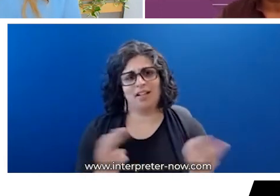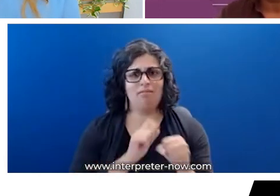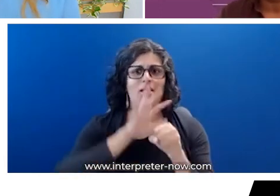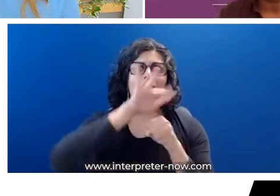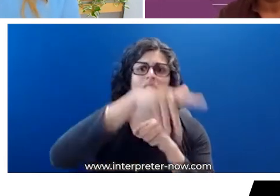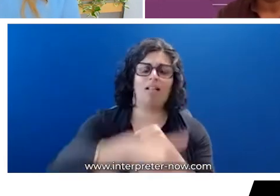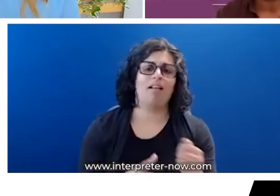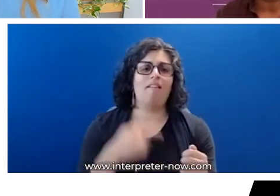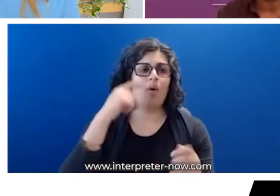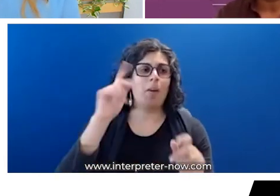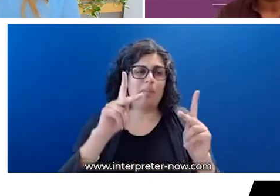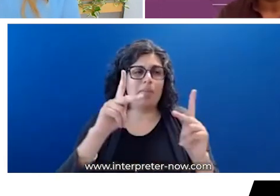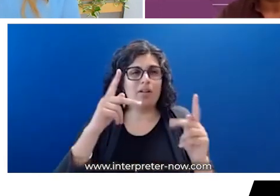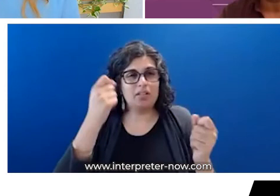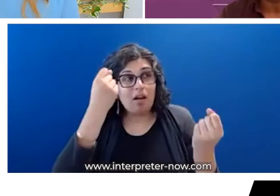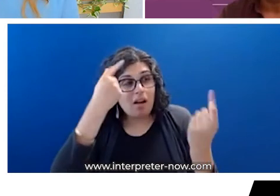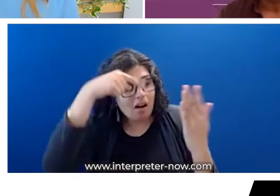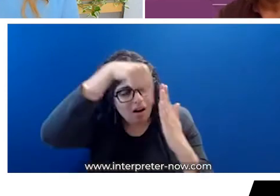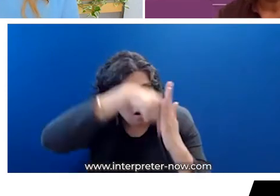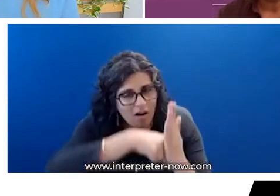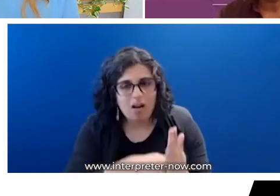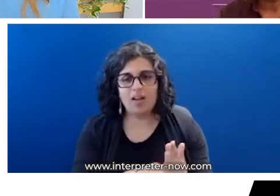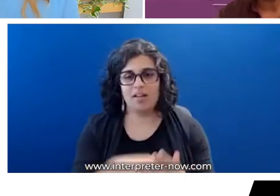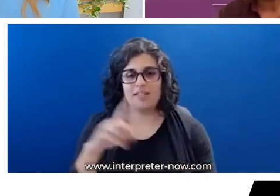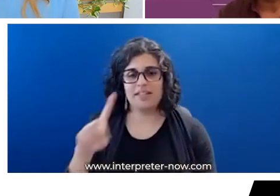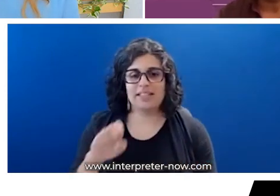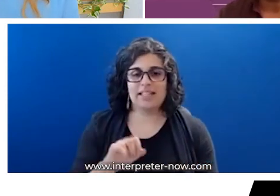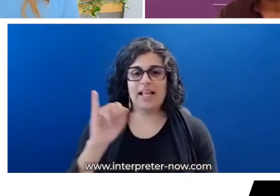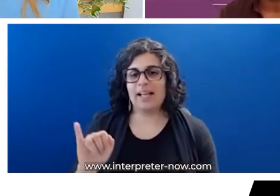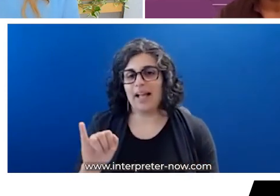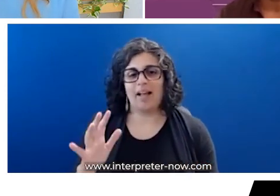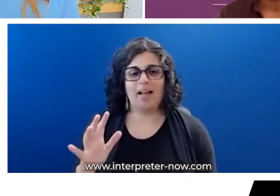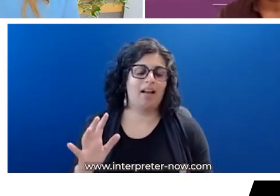understanding of this broad work of DEIB through white papers, and blog articles.